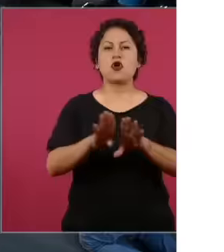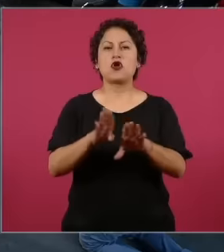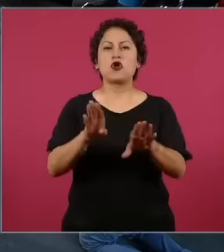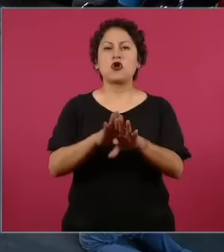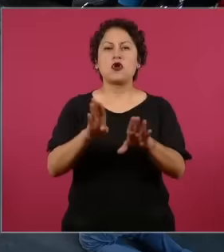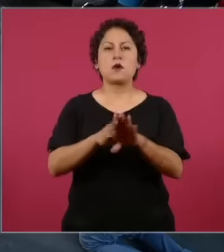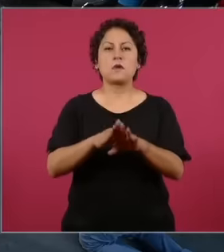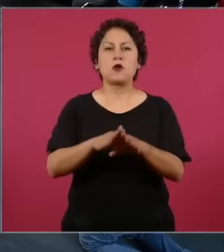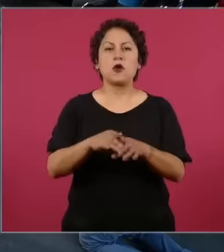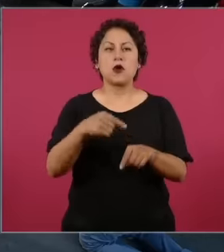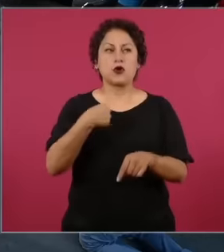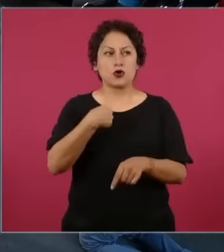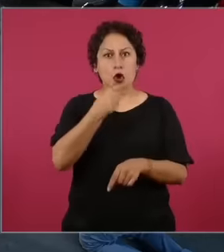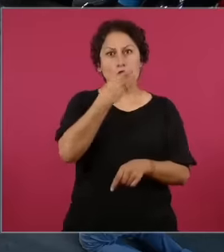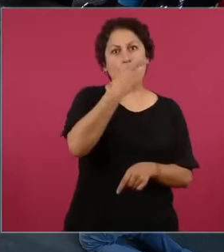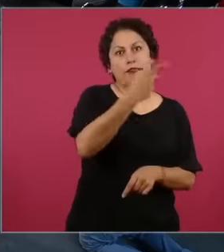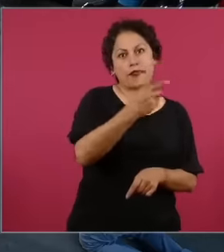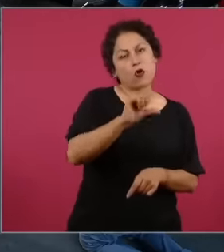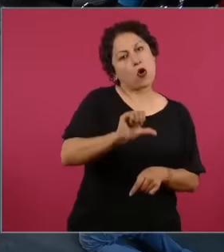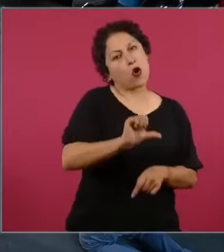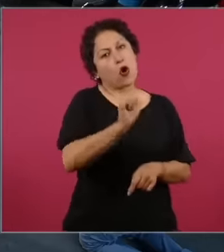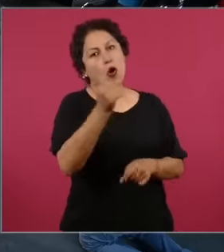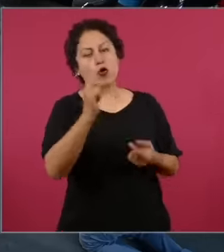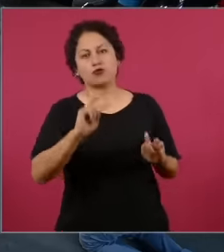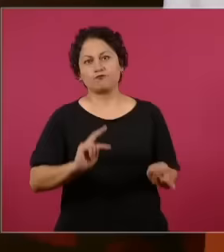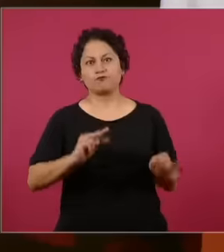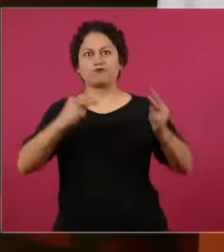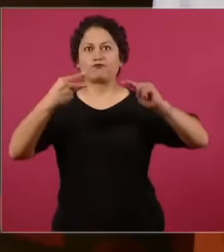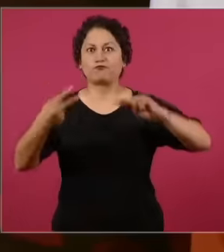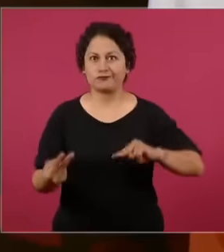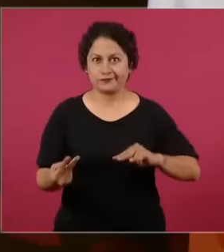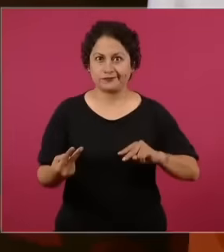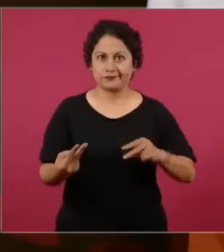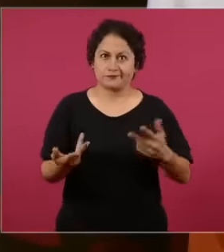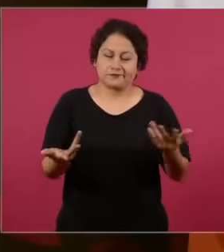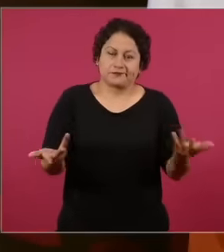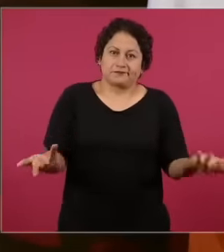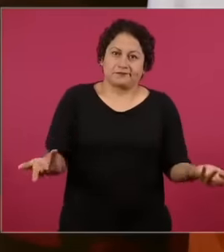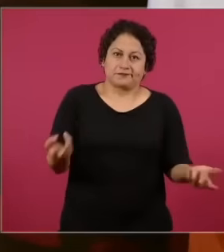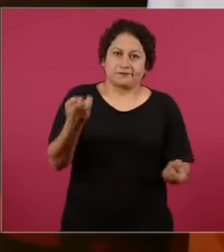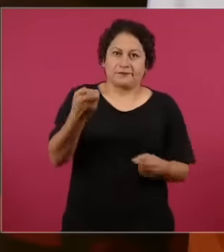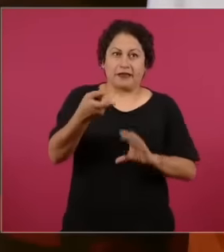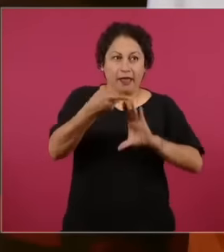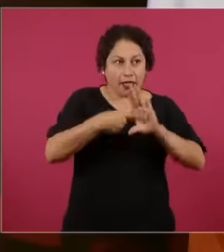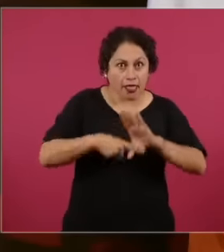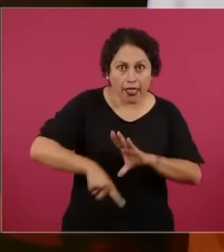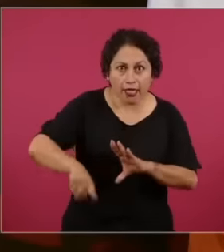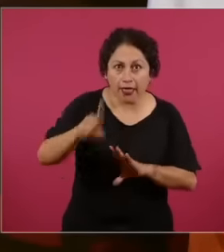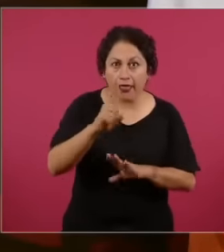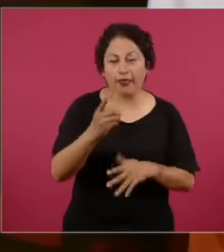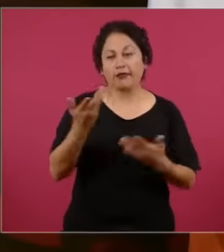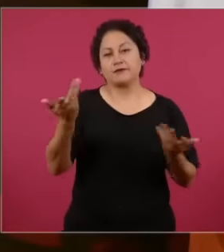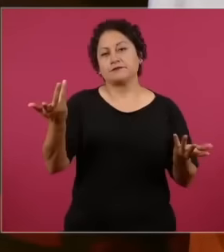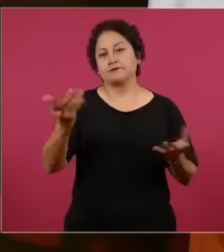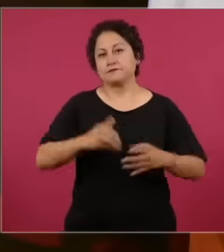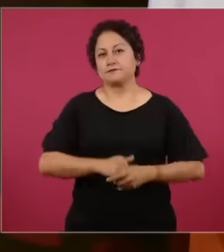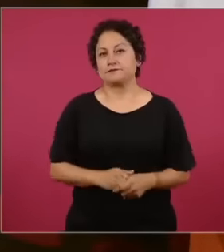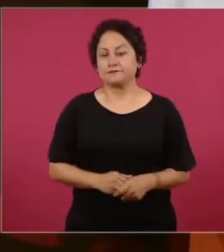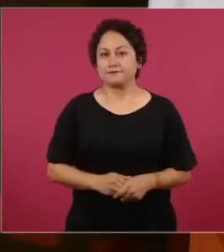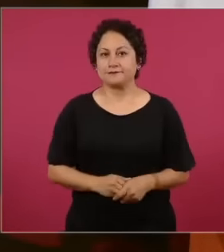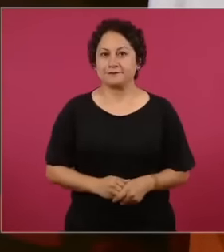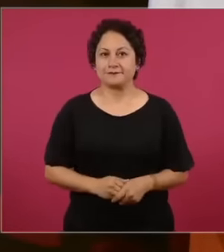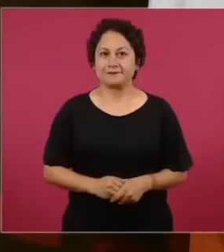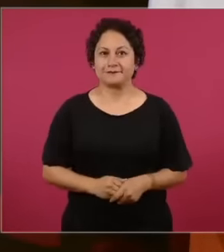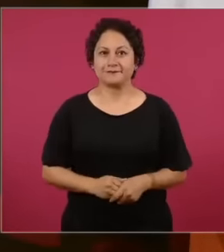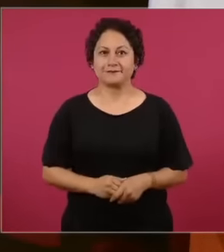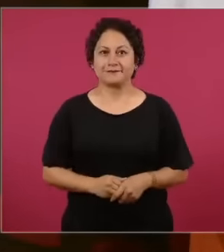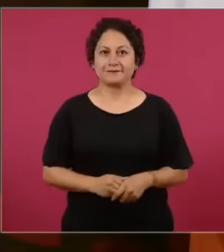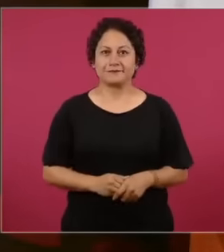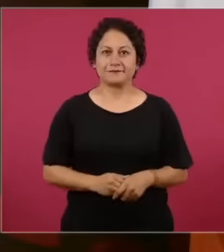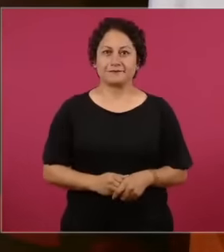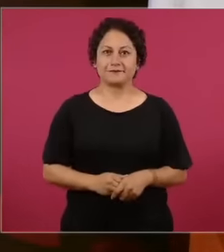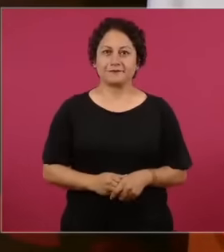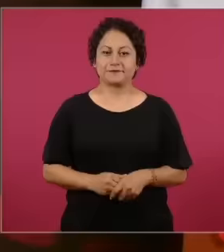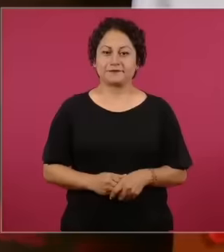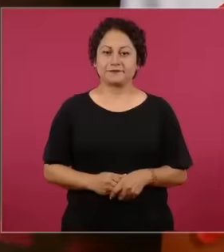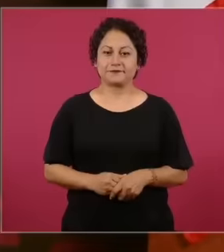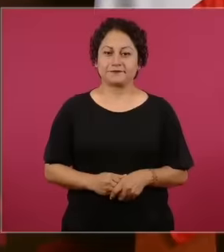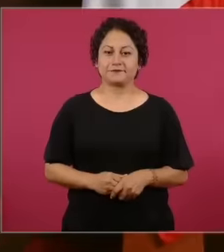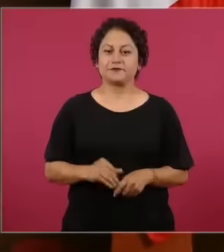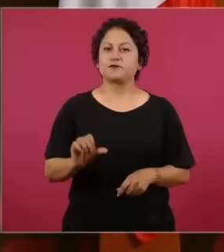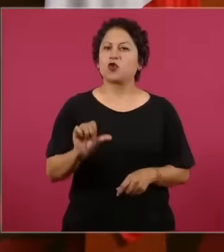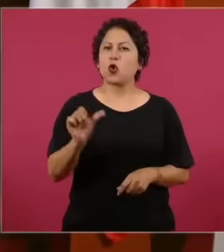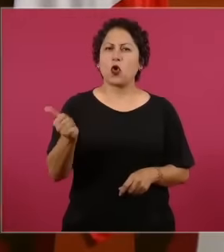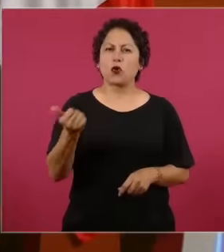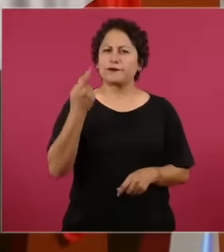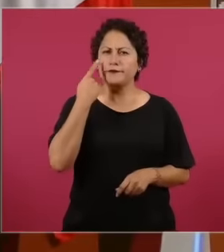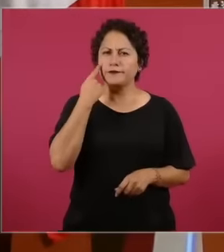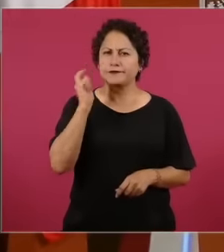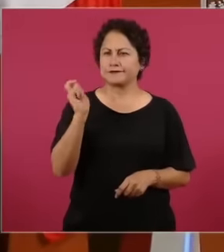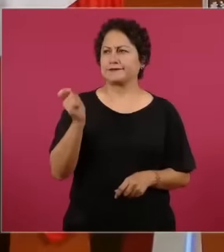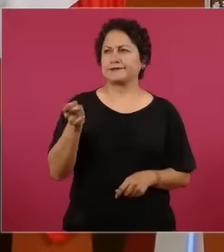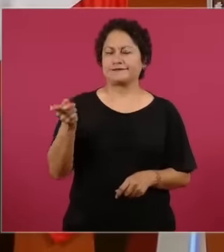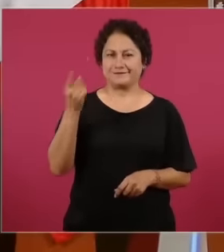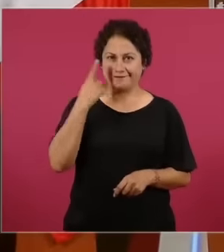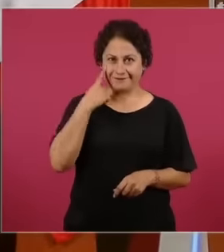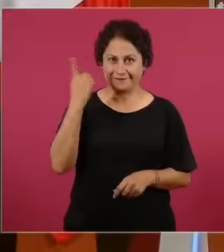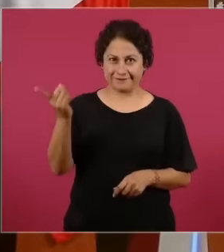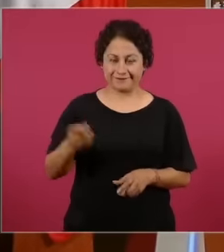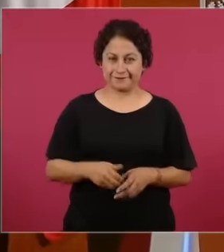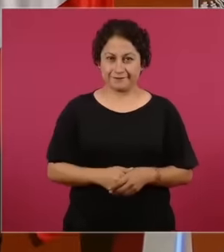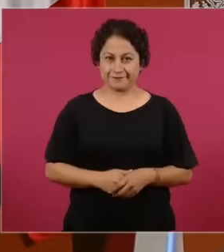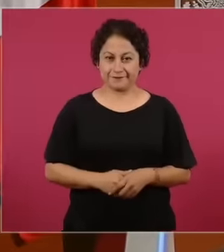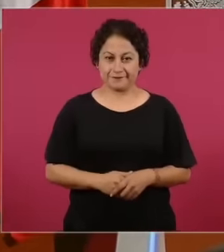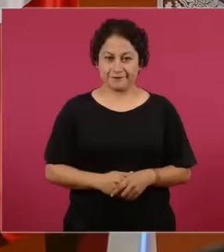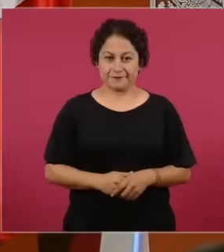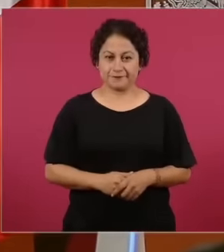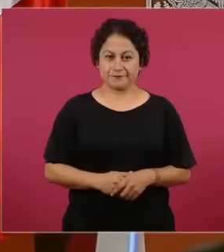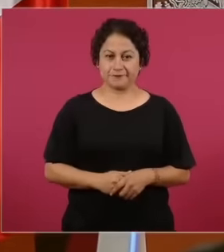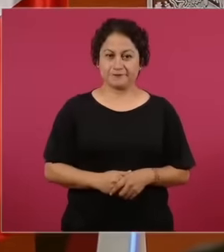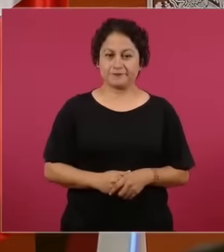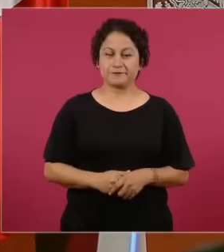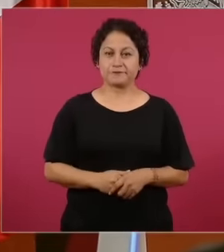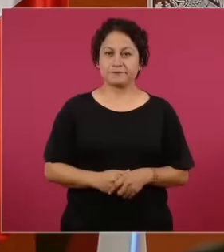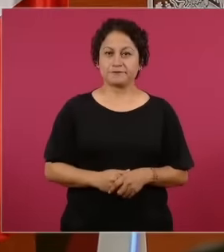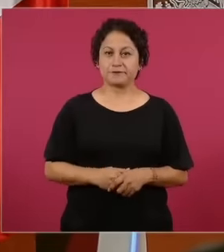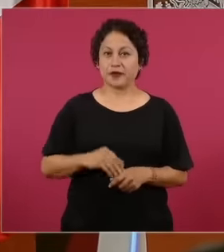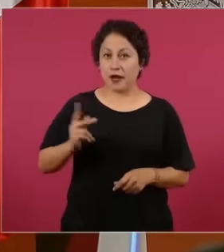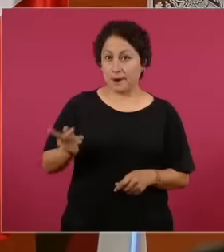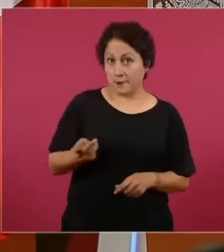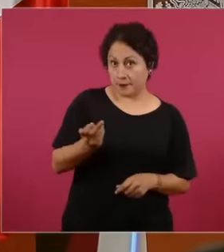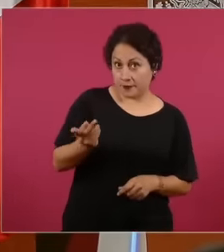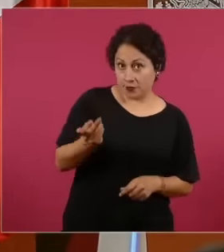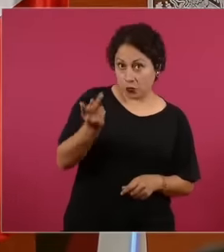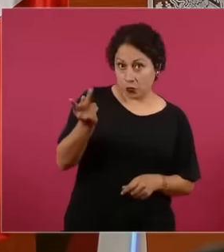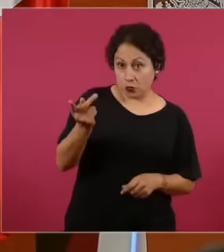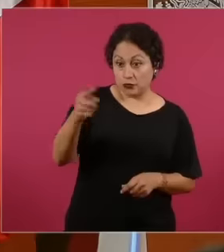Jerez this and what is the other here it says that if the judges are elected by